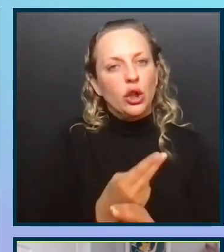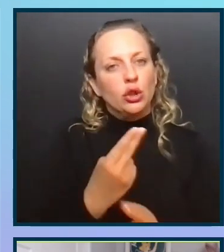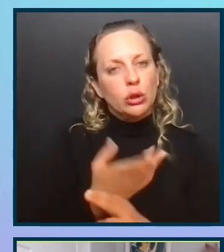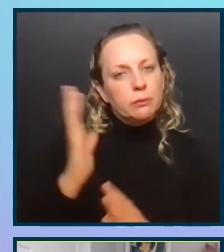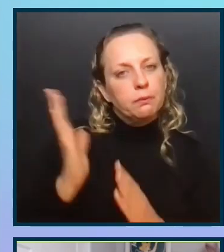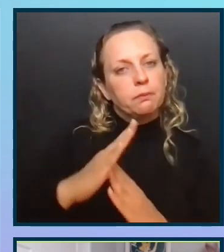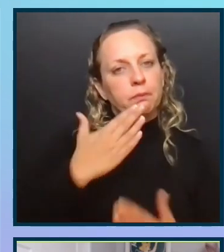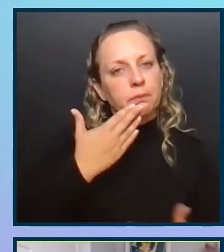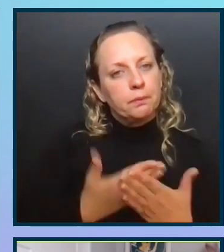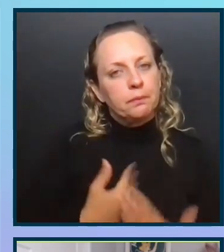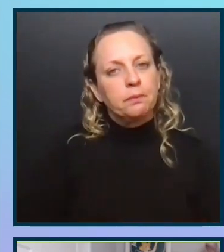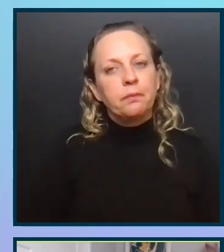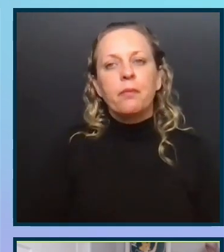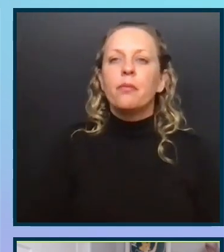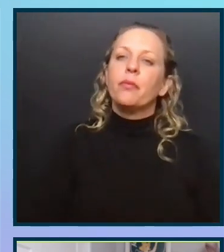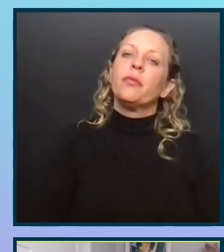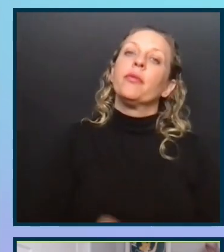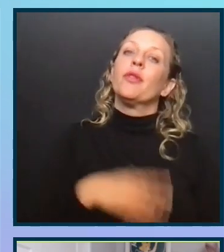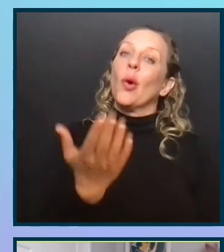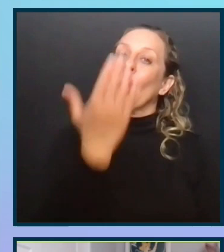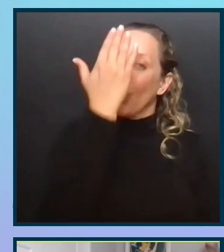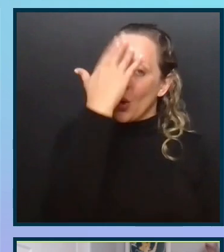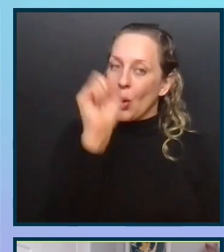So, know that you can use these tools at any time.